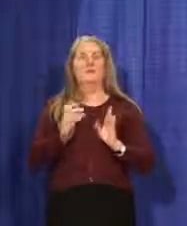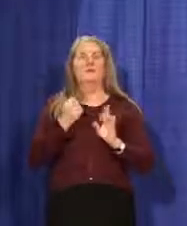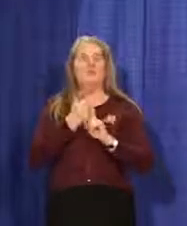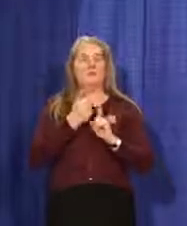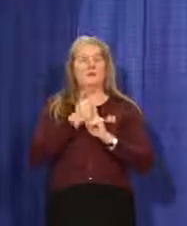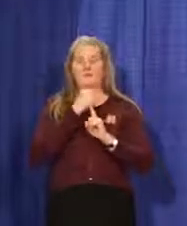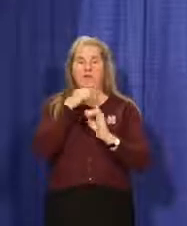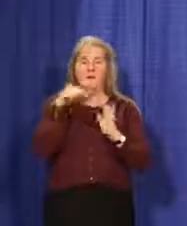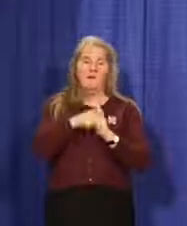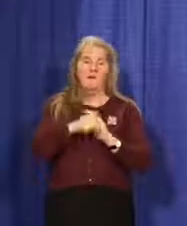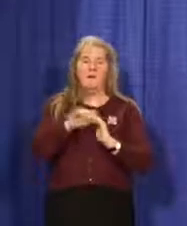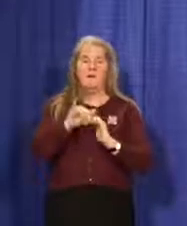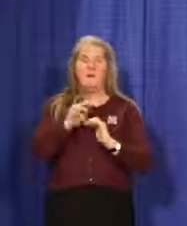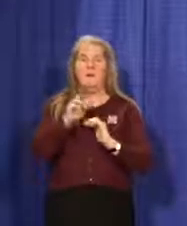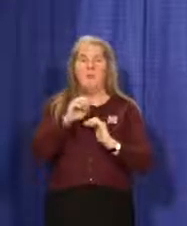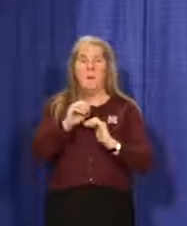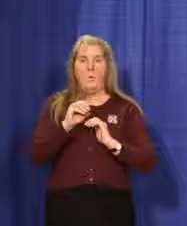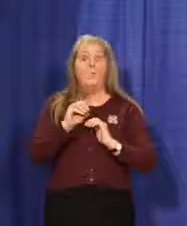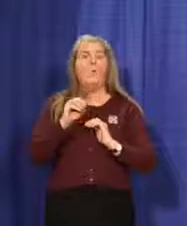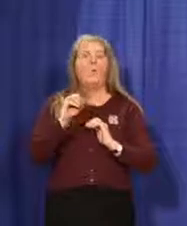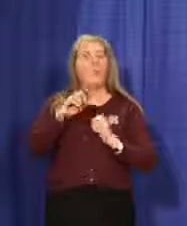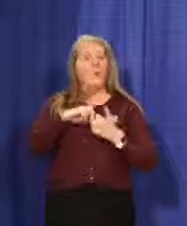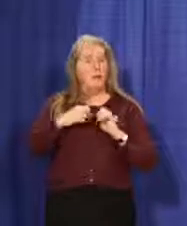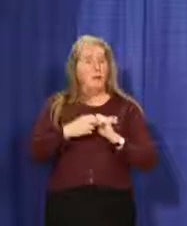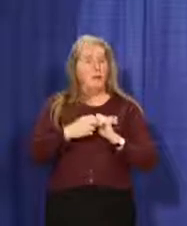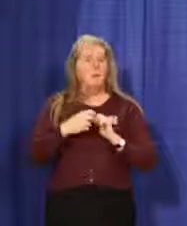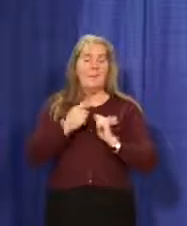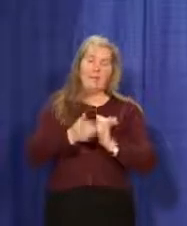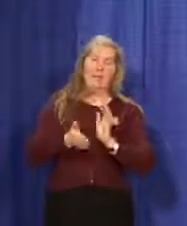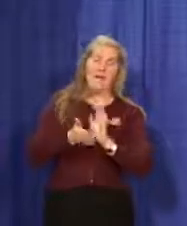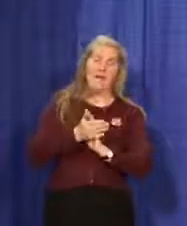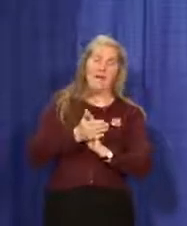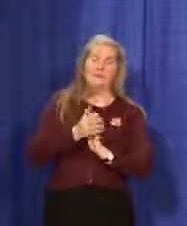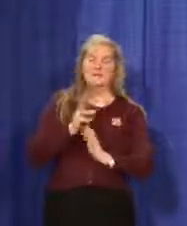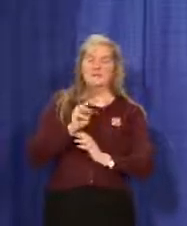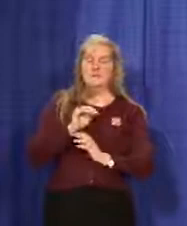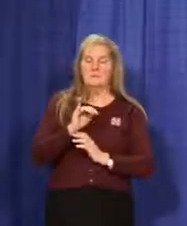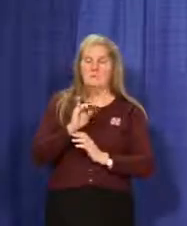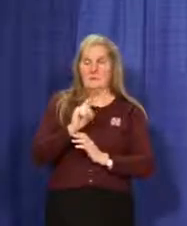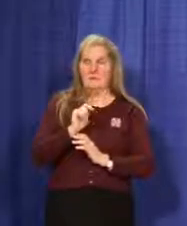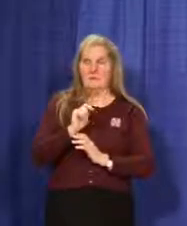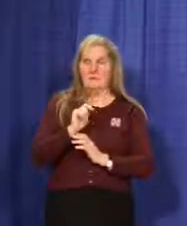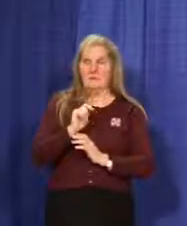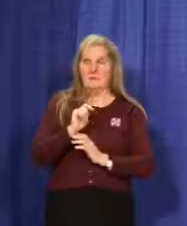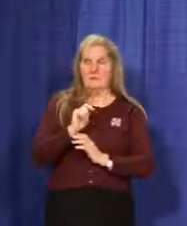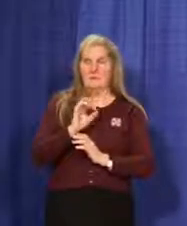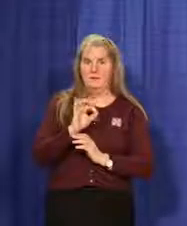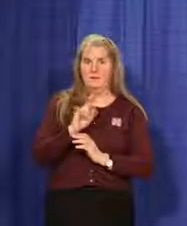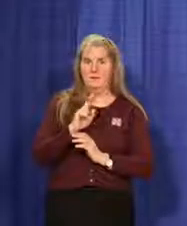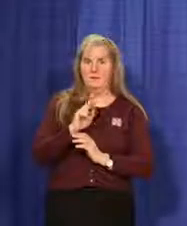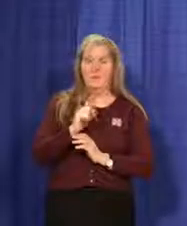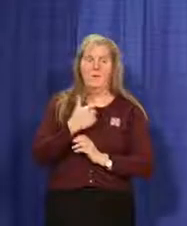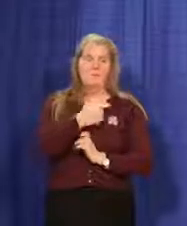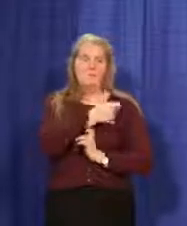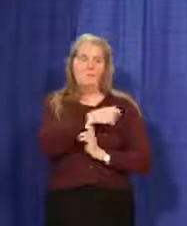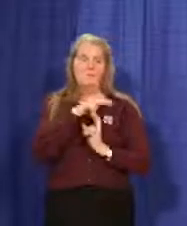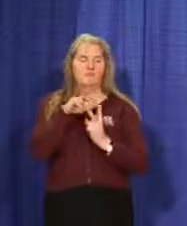compromising conditions. They have the option of asking for flu mist or if they prefer, they can have the injectable